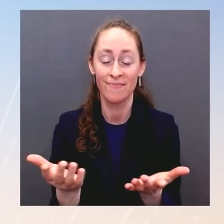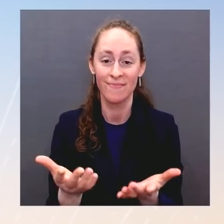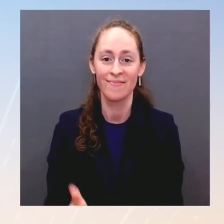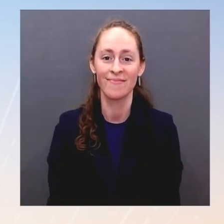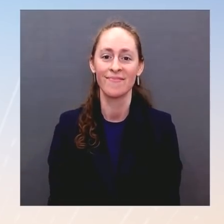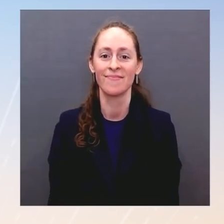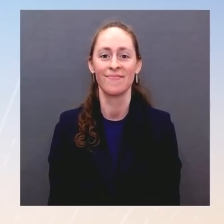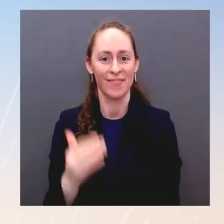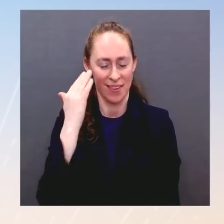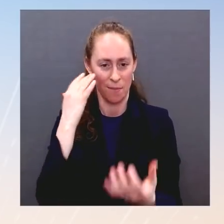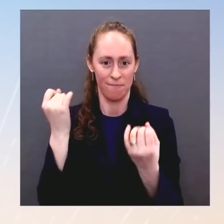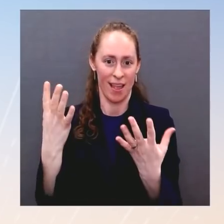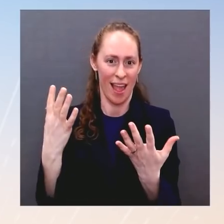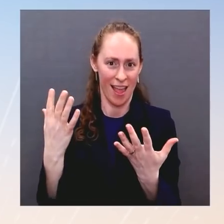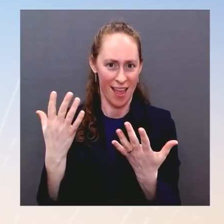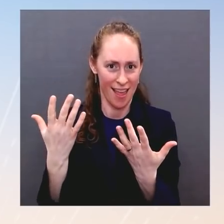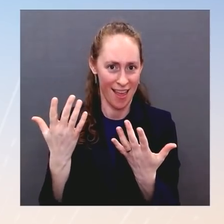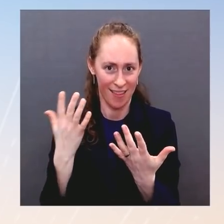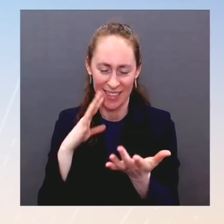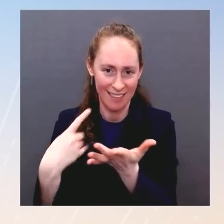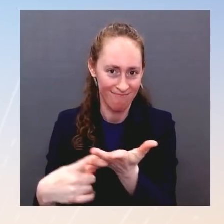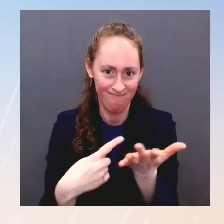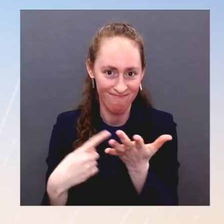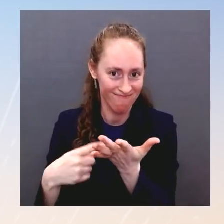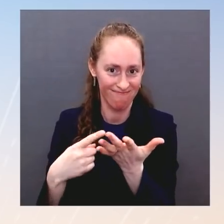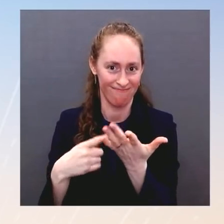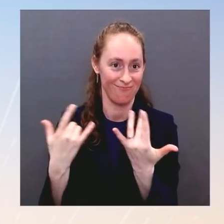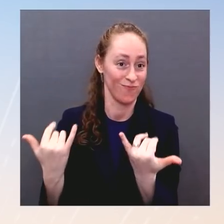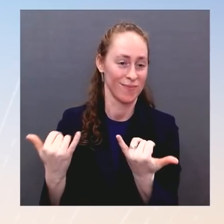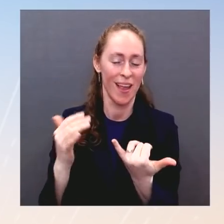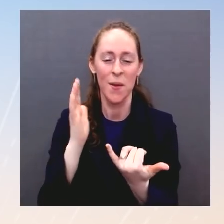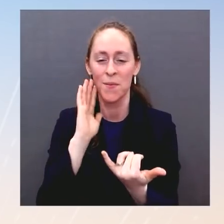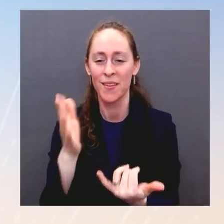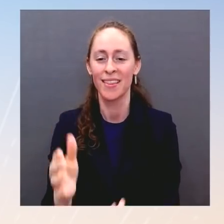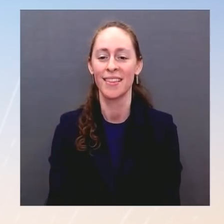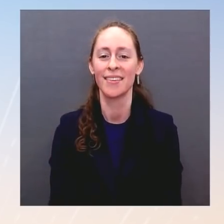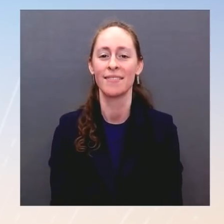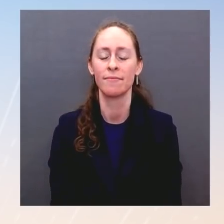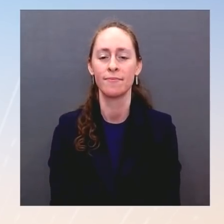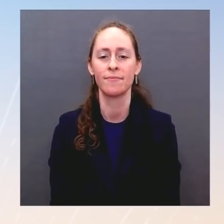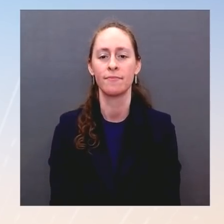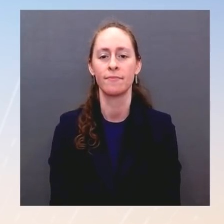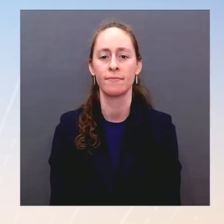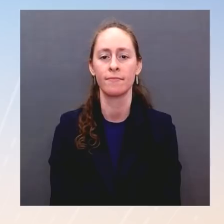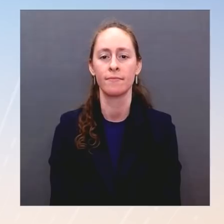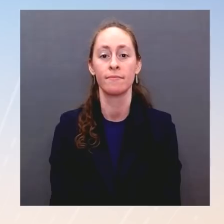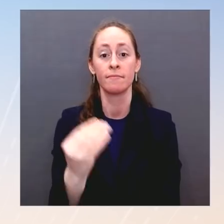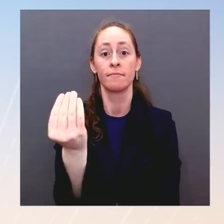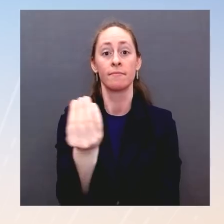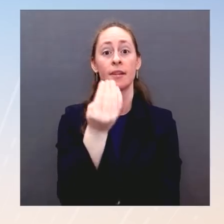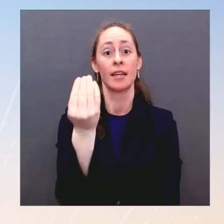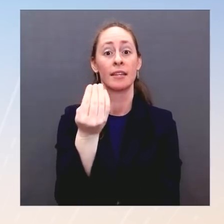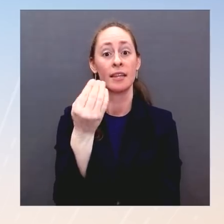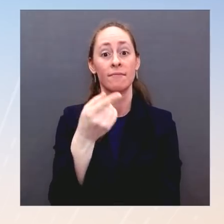during our time together. On Monday, the President will host a celebration to mark Black History Month. He will be joined by the Vice President,